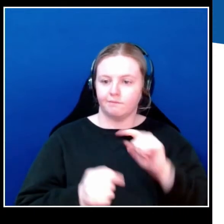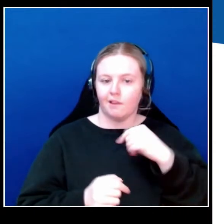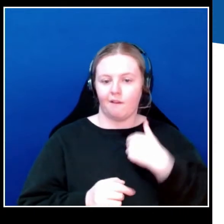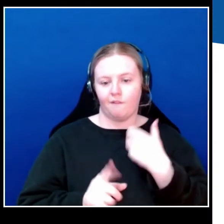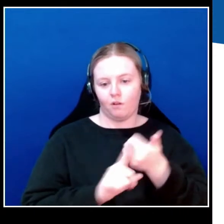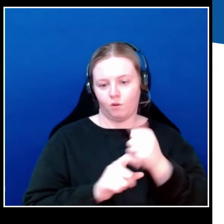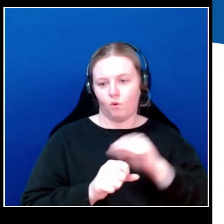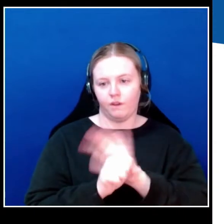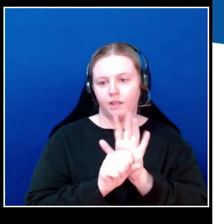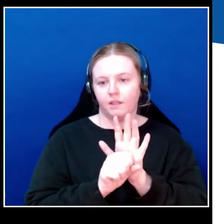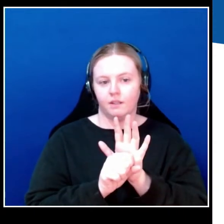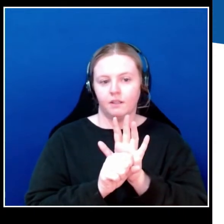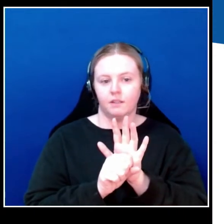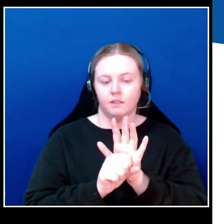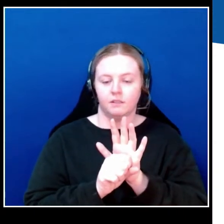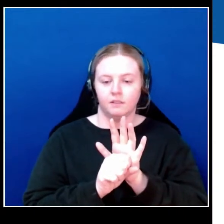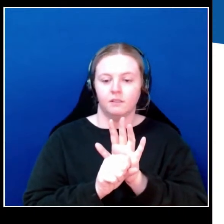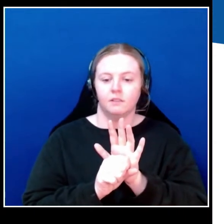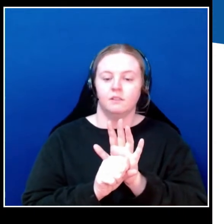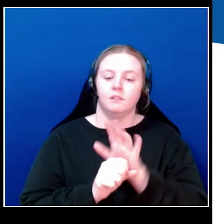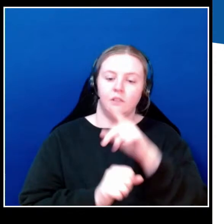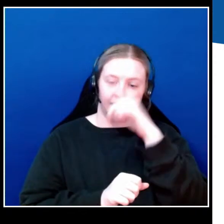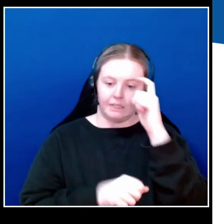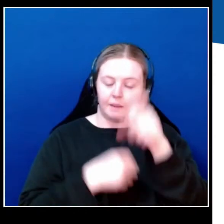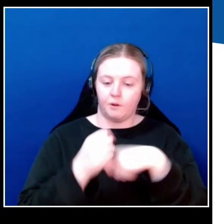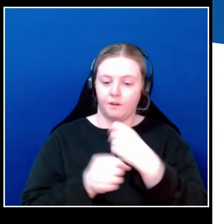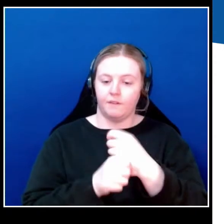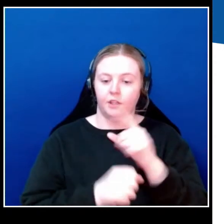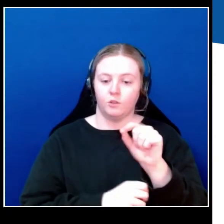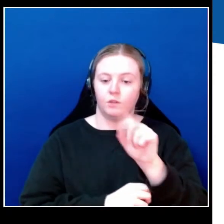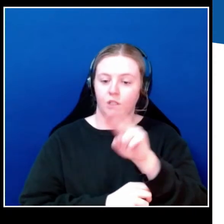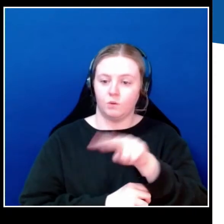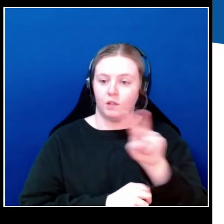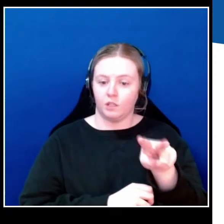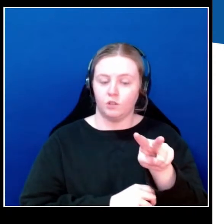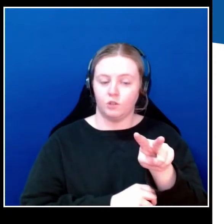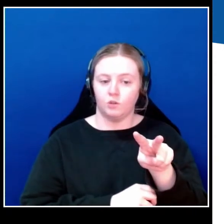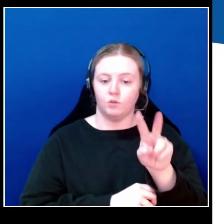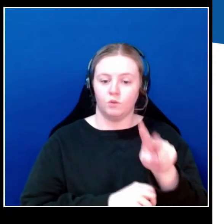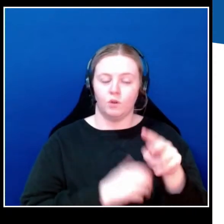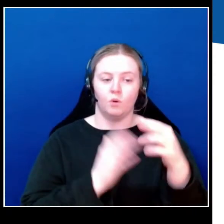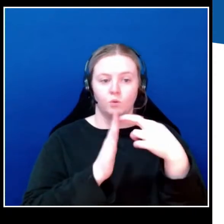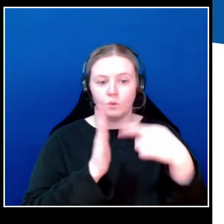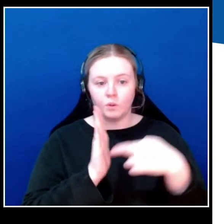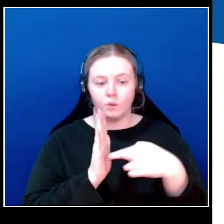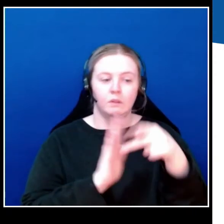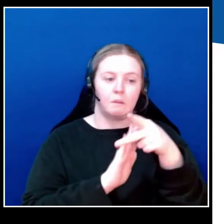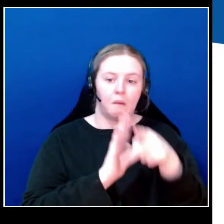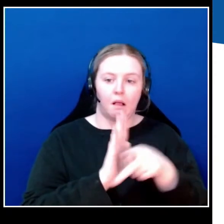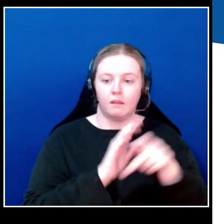By Summer 2022, restrictions had been dropped and people were able to return to regular travel.